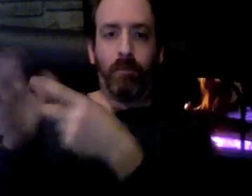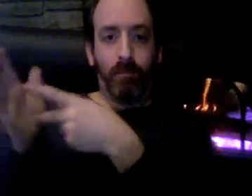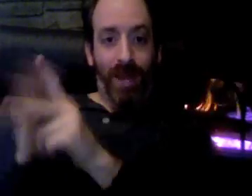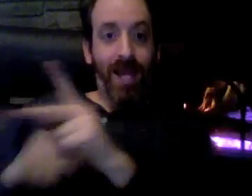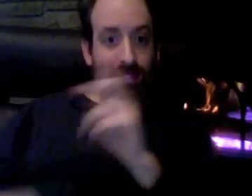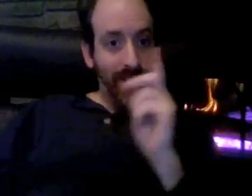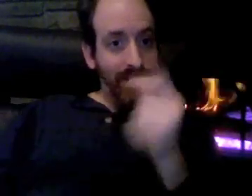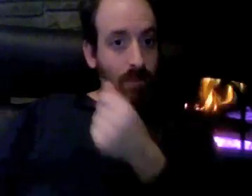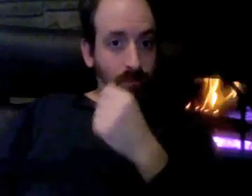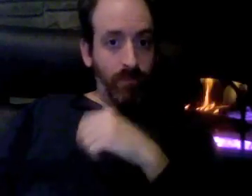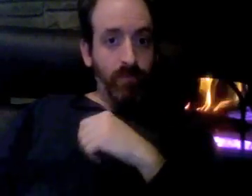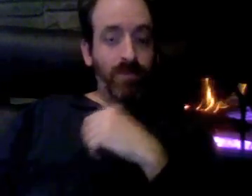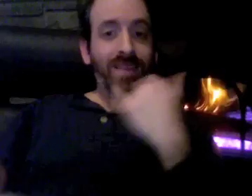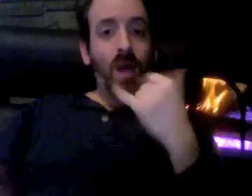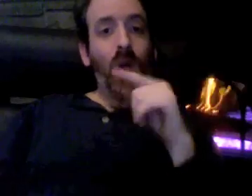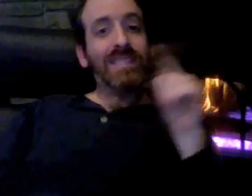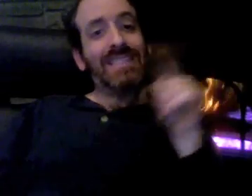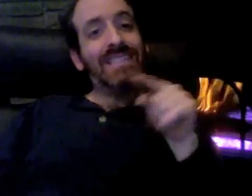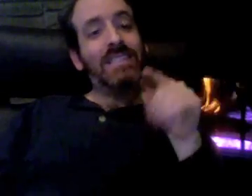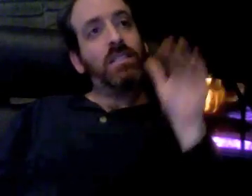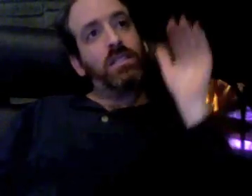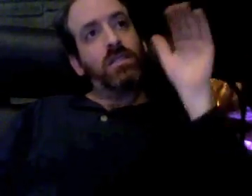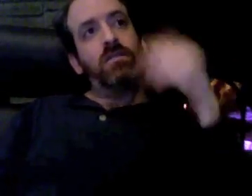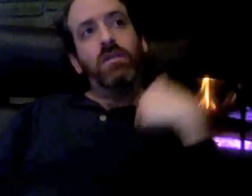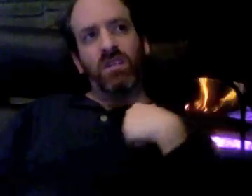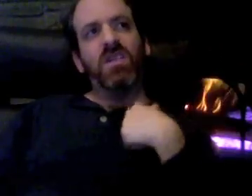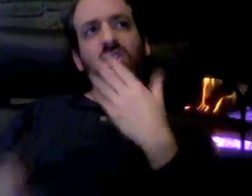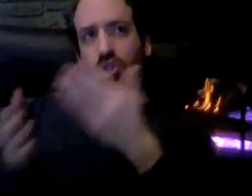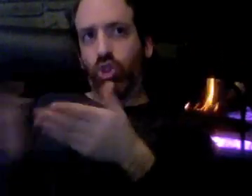FCC reimburse Snap!VRS for the service being rendered.